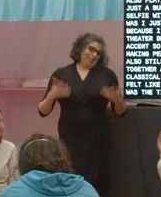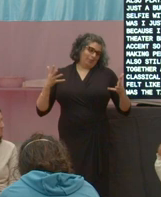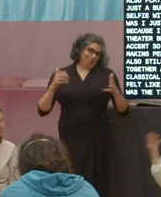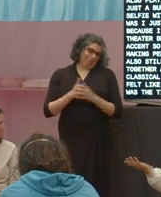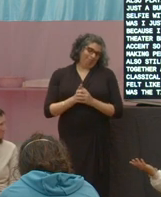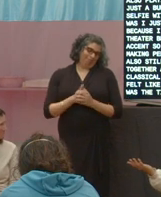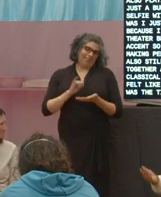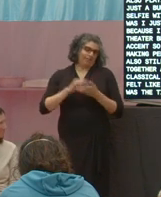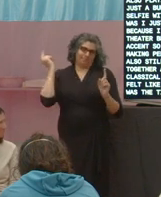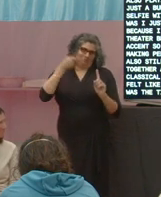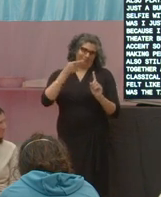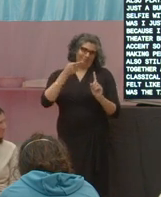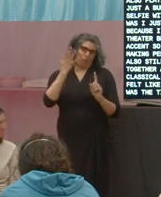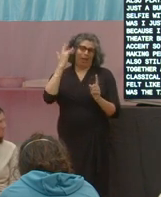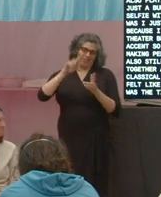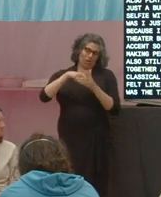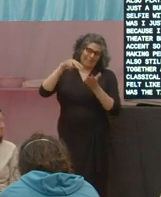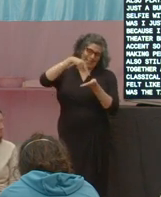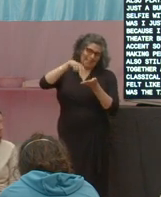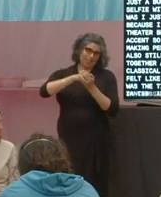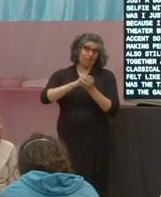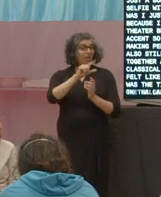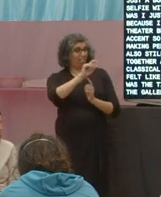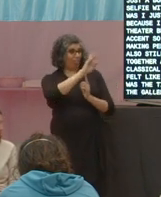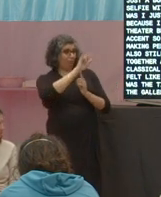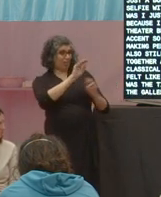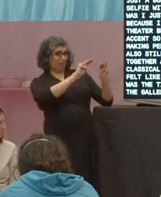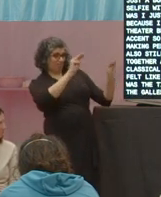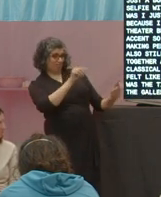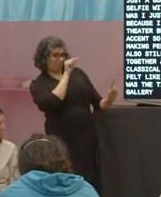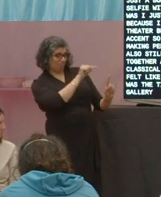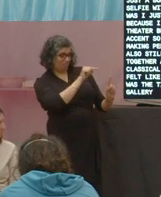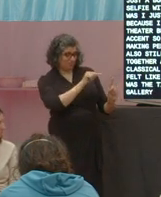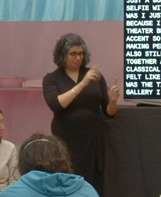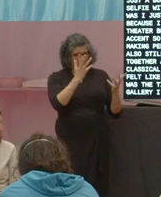that's basically why I'm standing the gallery I wanted to